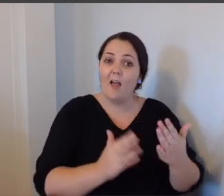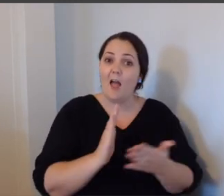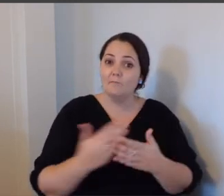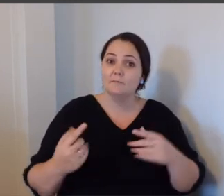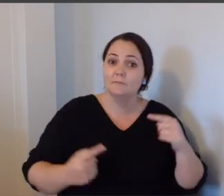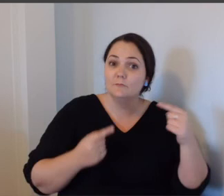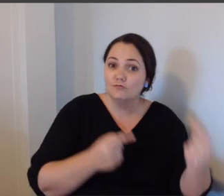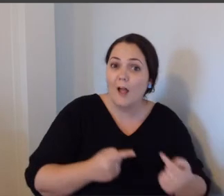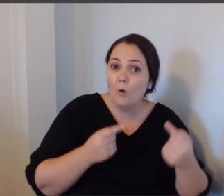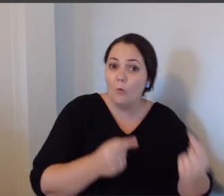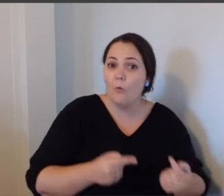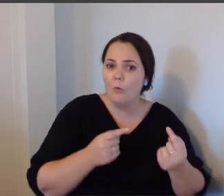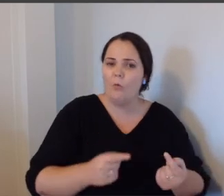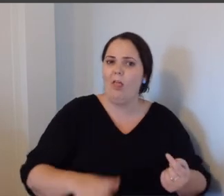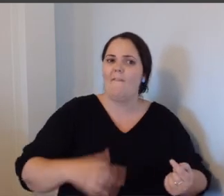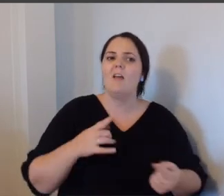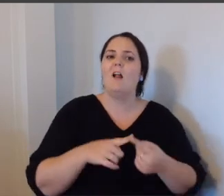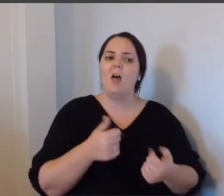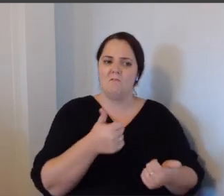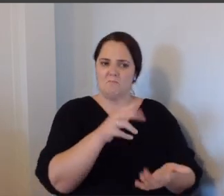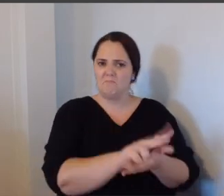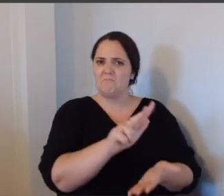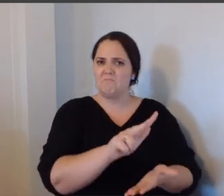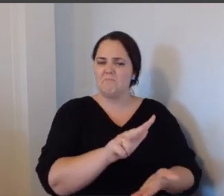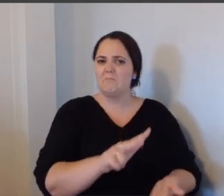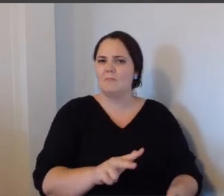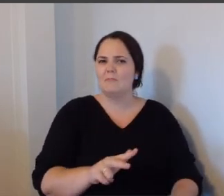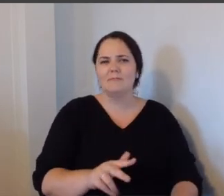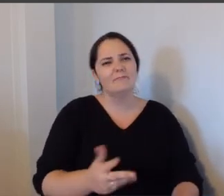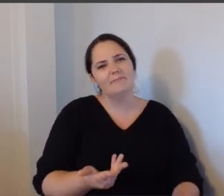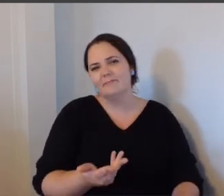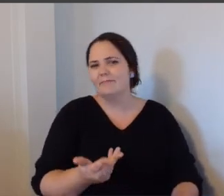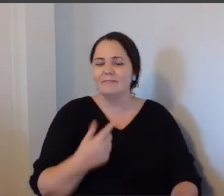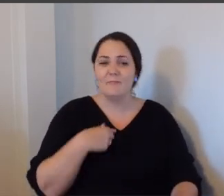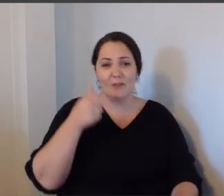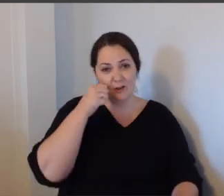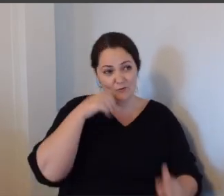health issues at the same rate as the rest of the community, approximately one in four. And artists